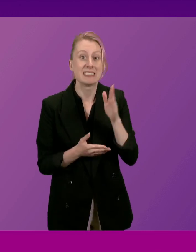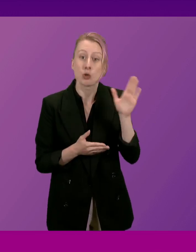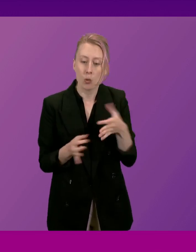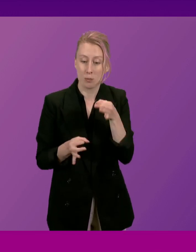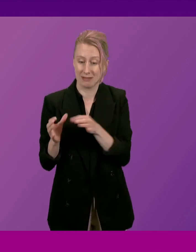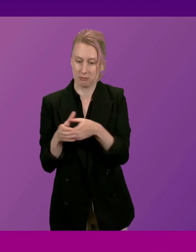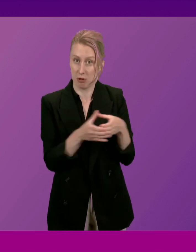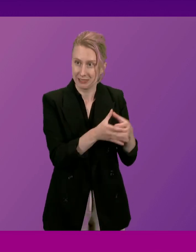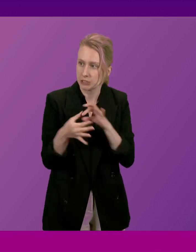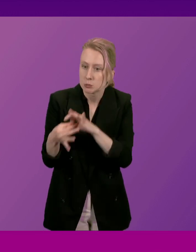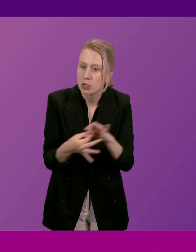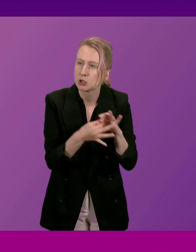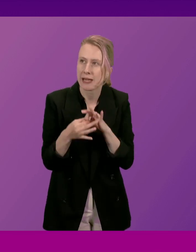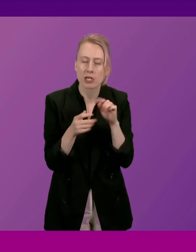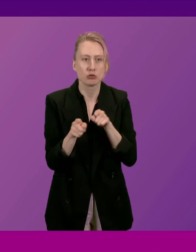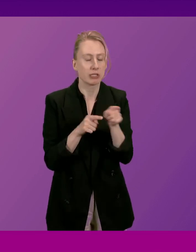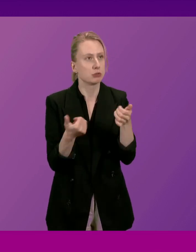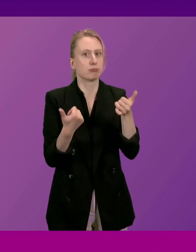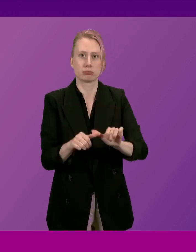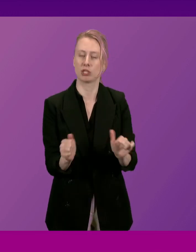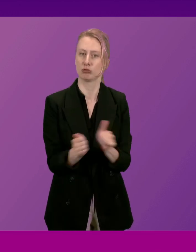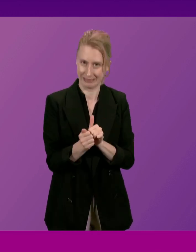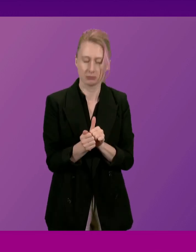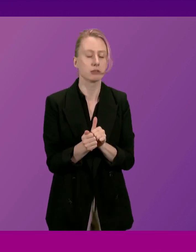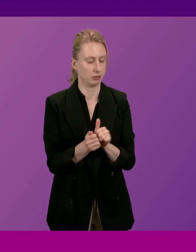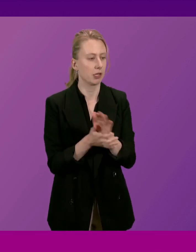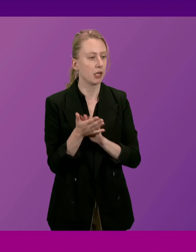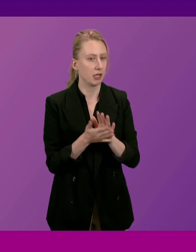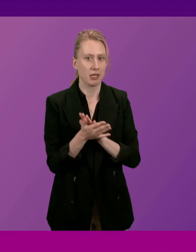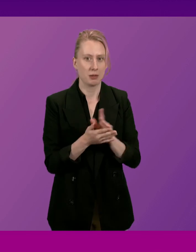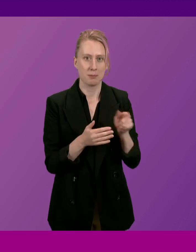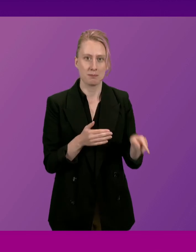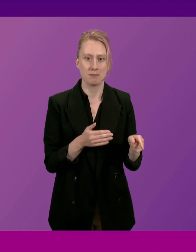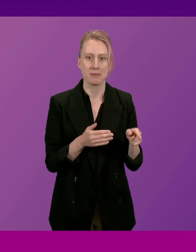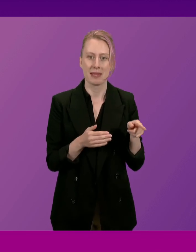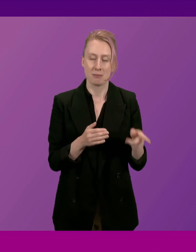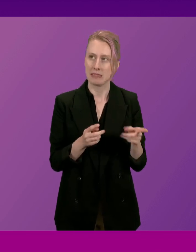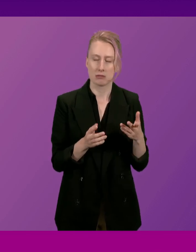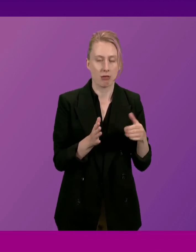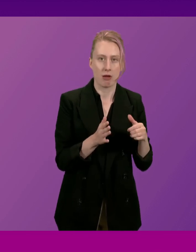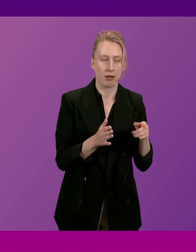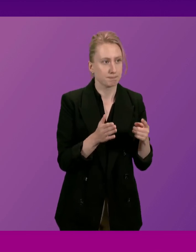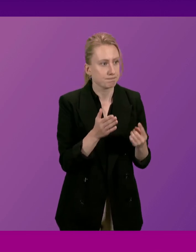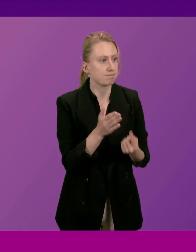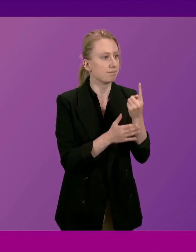work together to find an agreement that will avoid the inconvenience for members